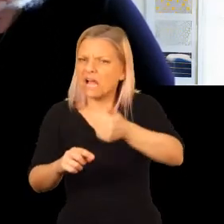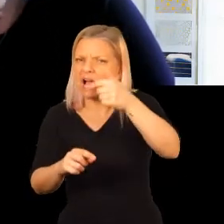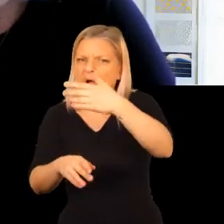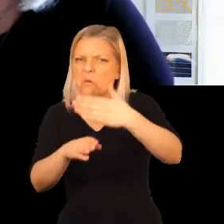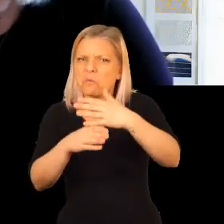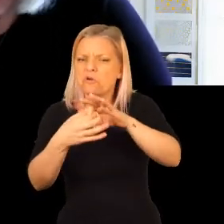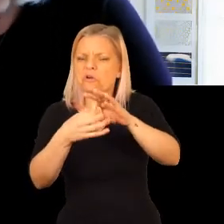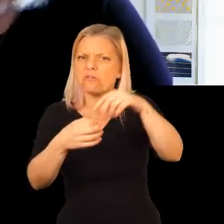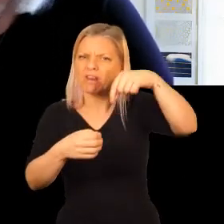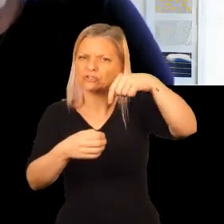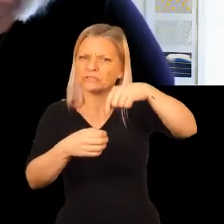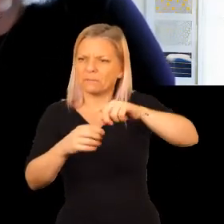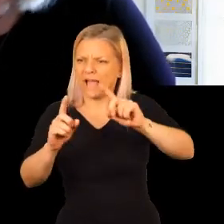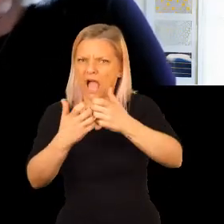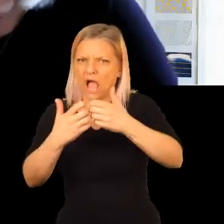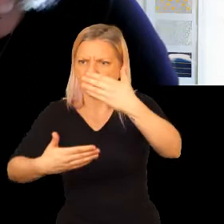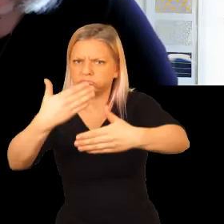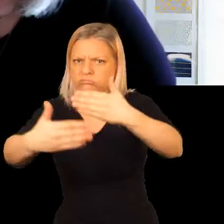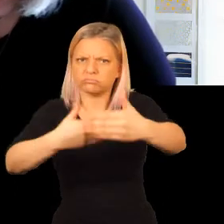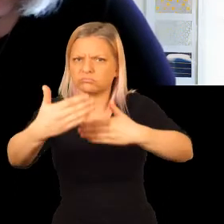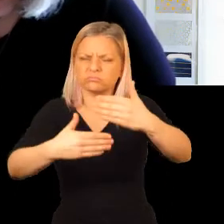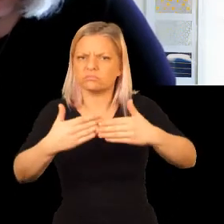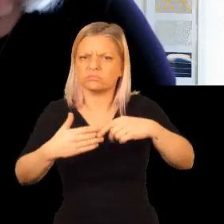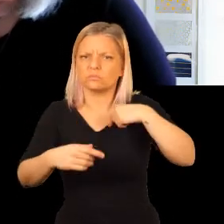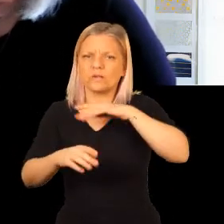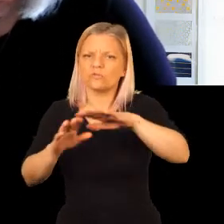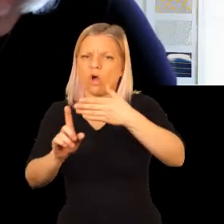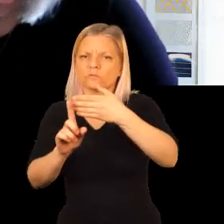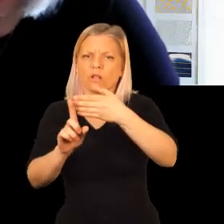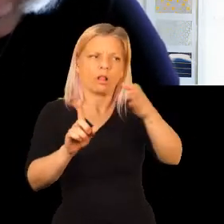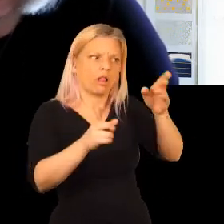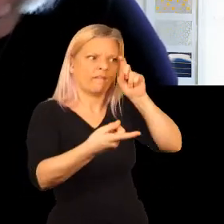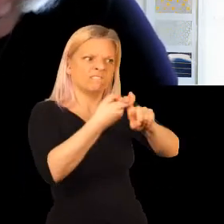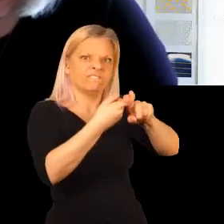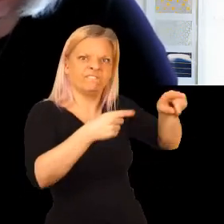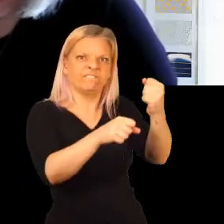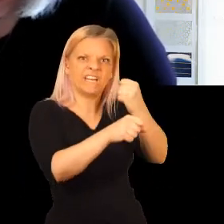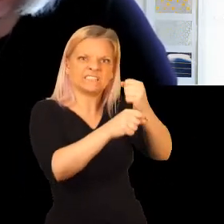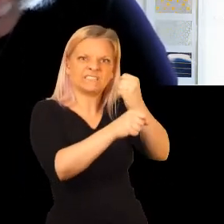you know how are you working in a way that is about relationships so we're not veering towards